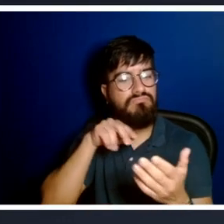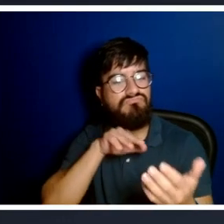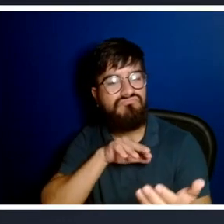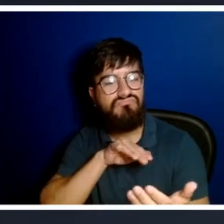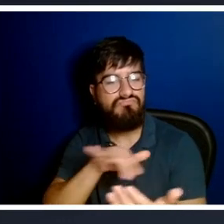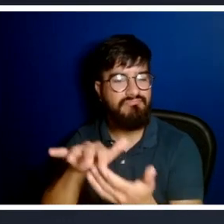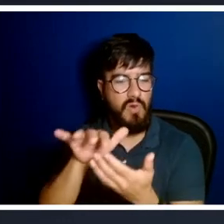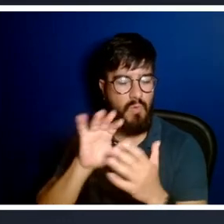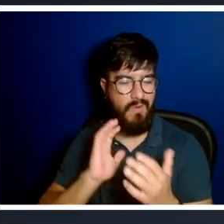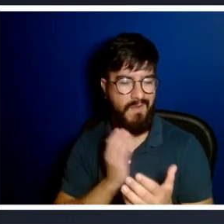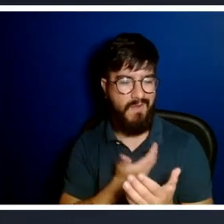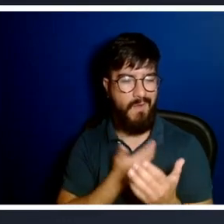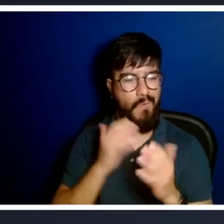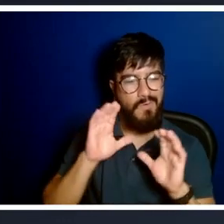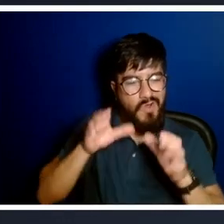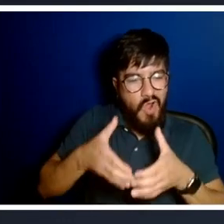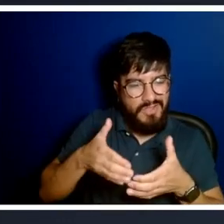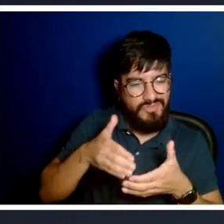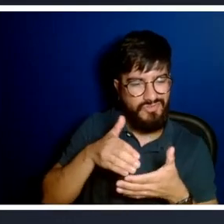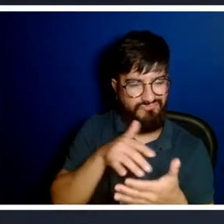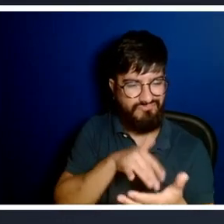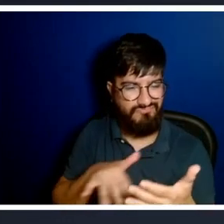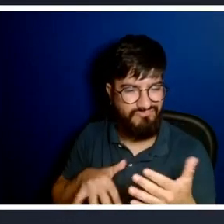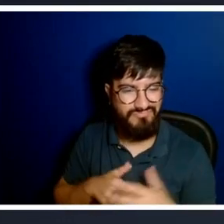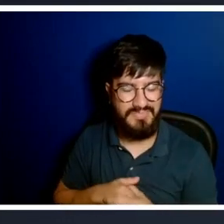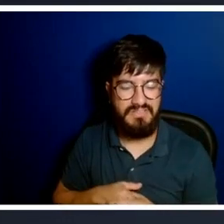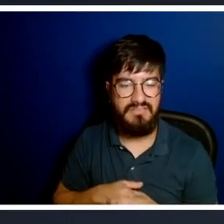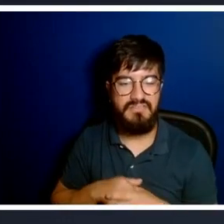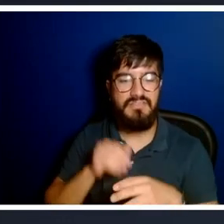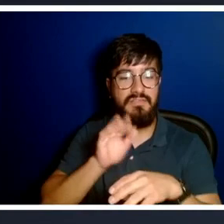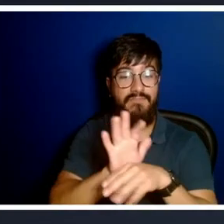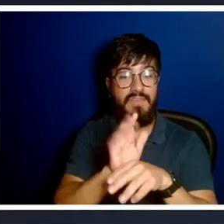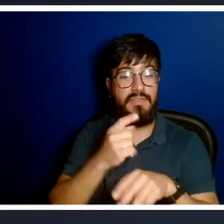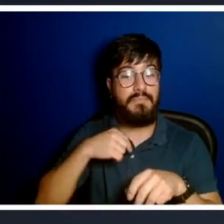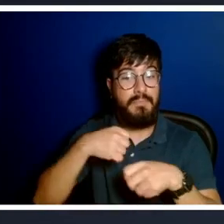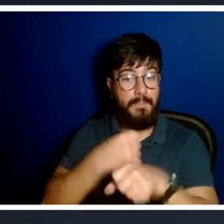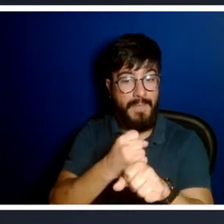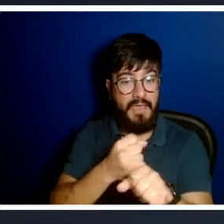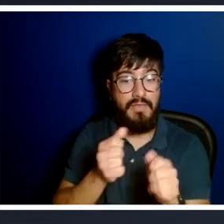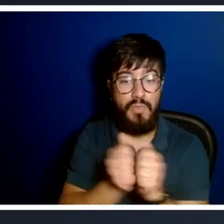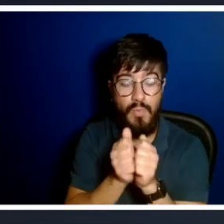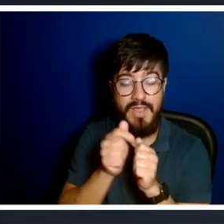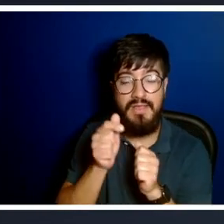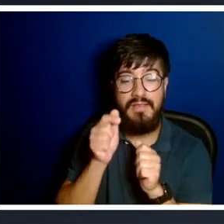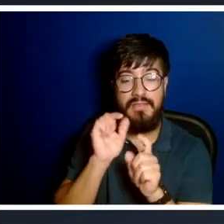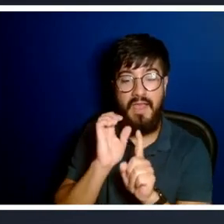So, the video that I made with the Environmental Research Center was about Eugenie Clark,